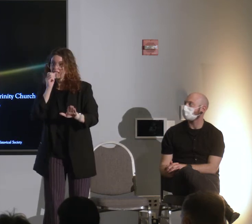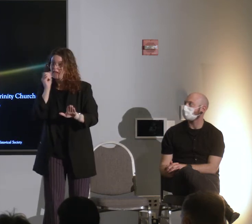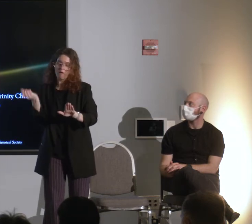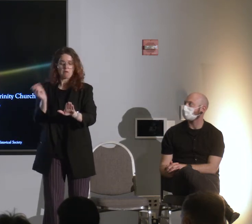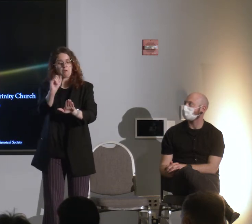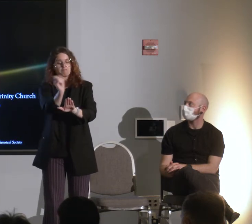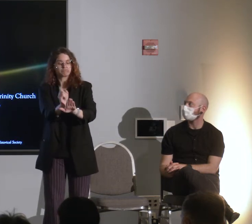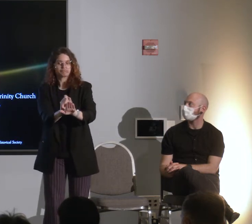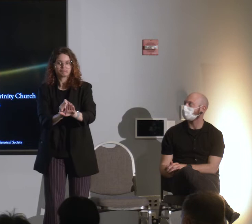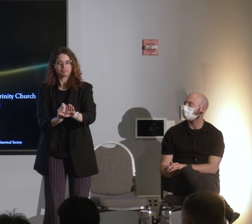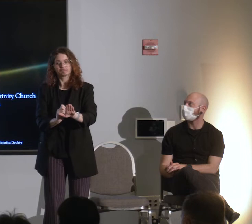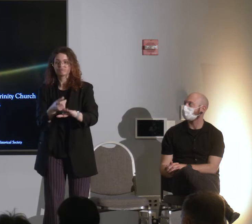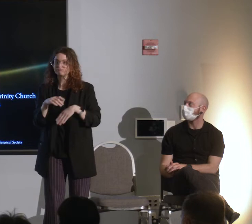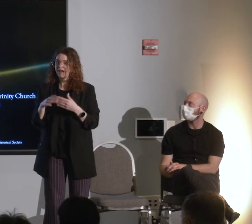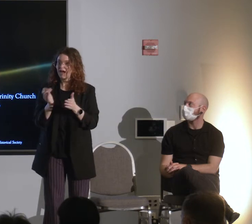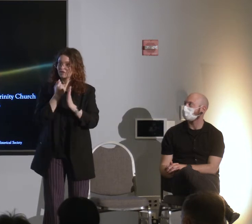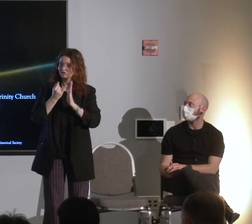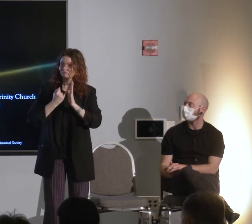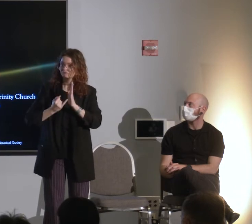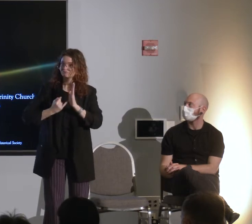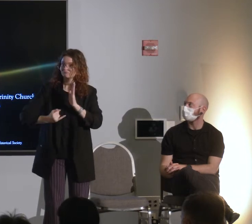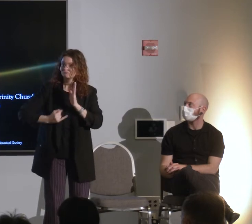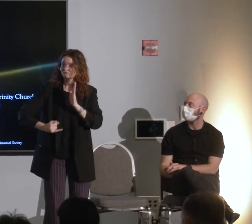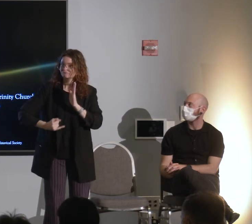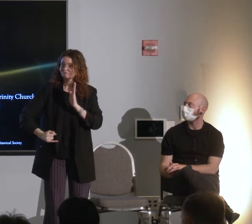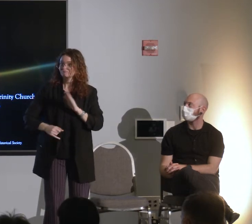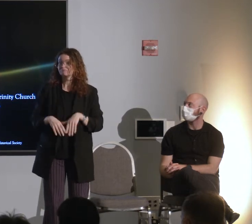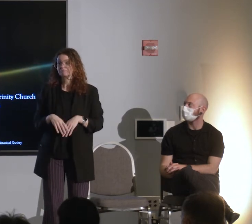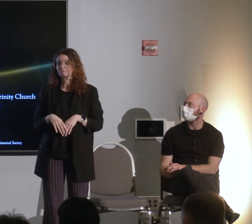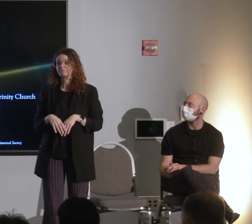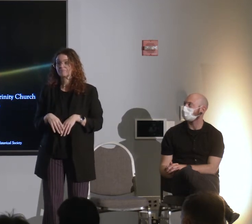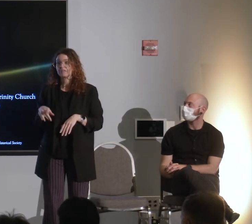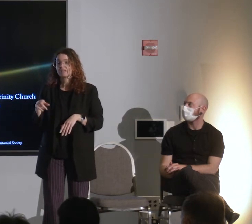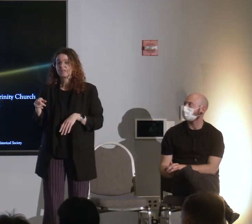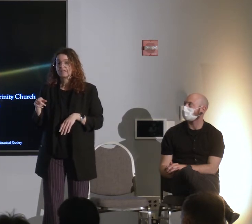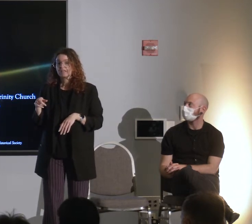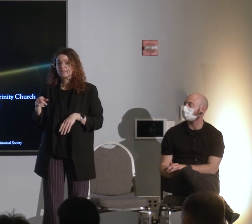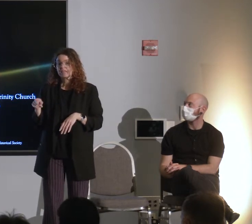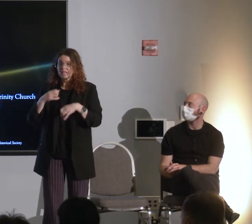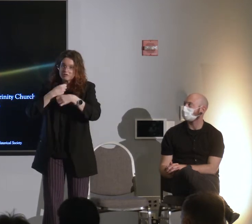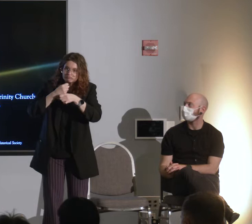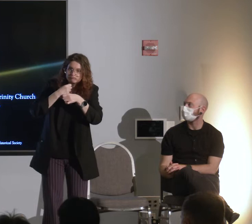and let it speak on the sheet's blank Versaille. In short order, he rendered in graphic form